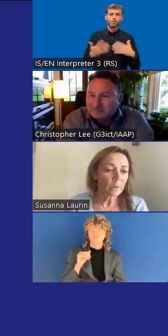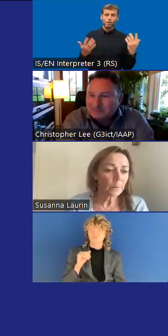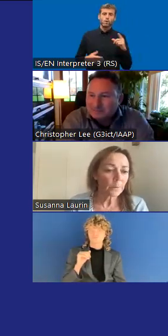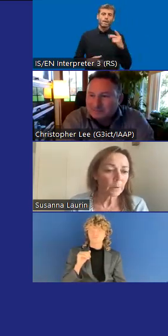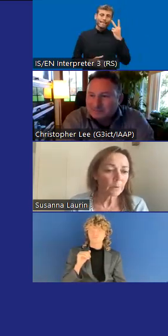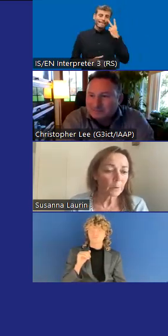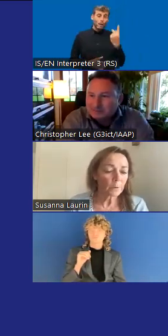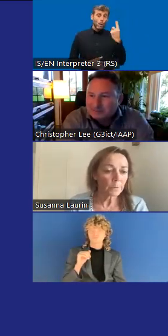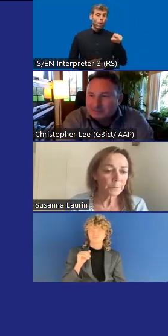So I don't know if you want to